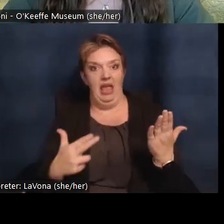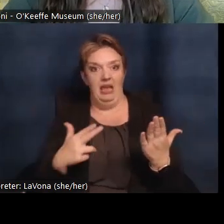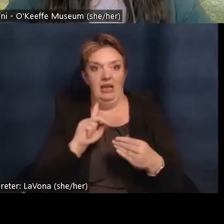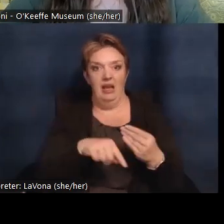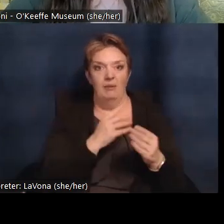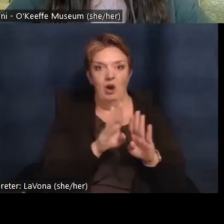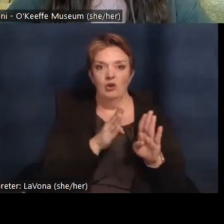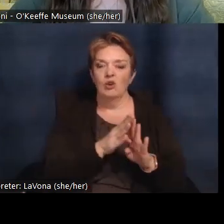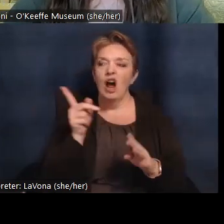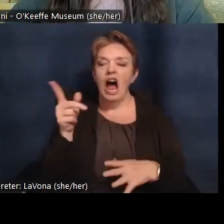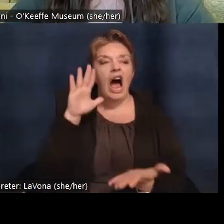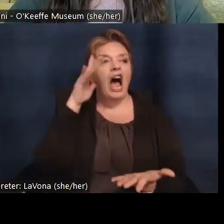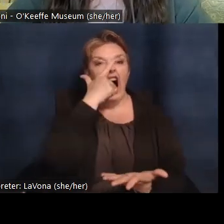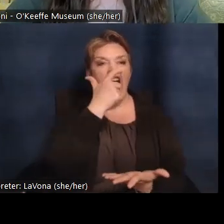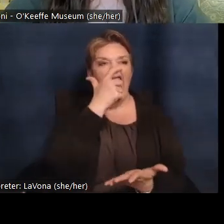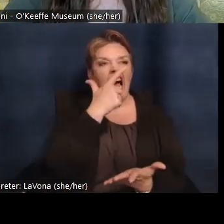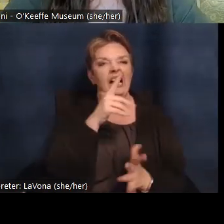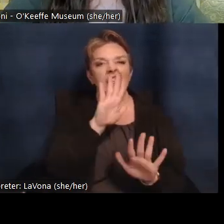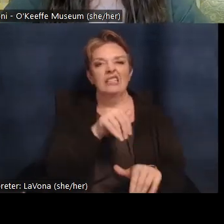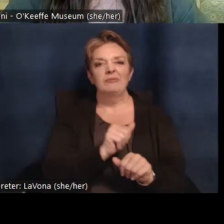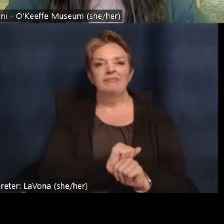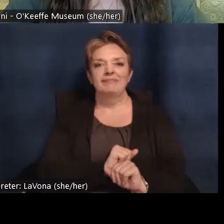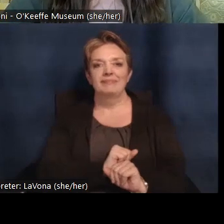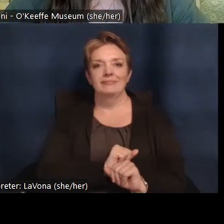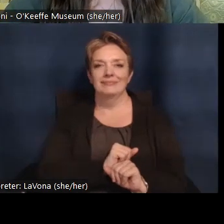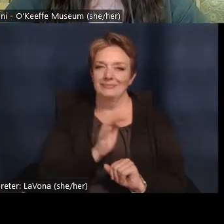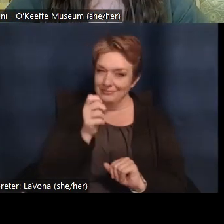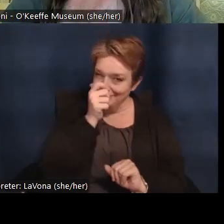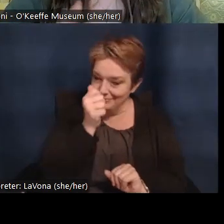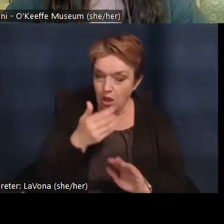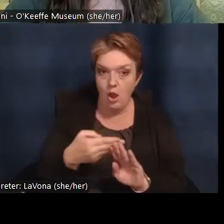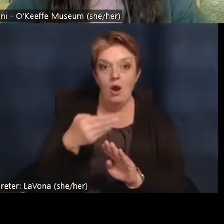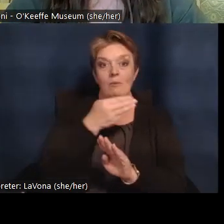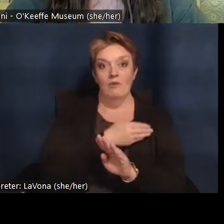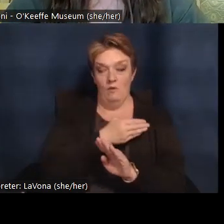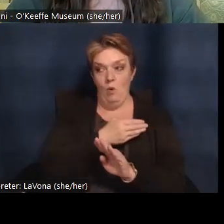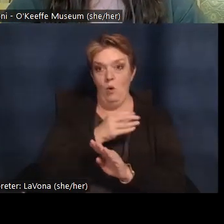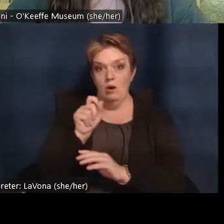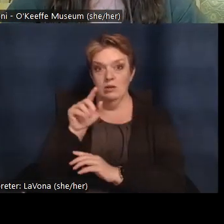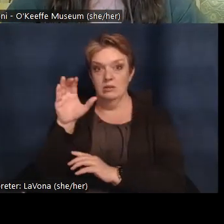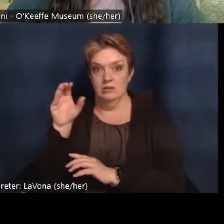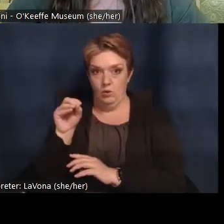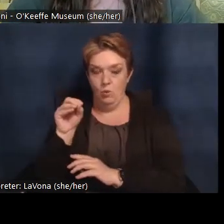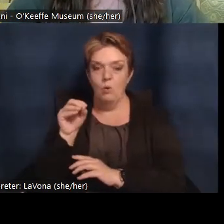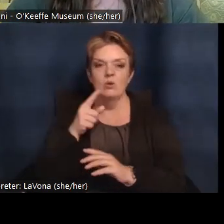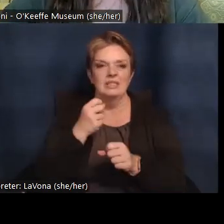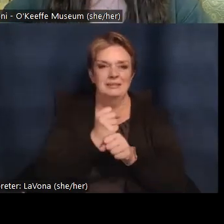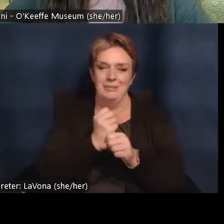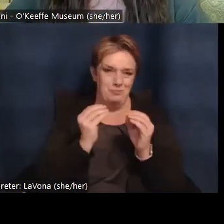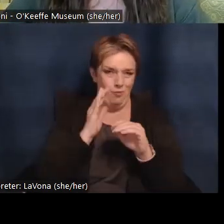So before the stucco was applied, O’Keeffe makes over 20 artworks of the patio door in this adobe wall.